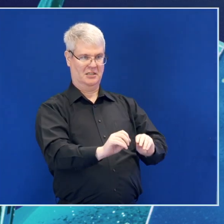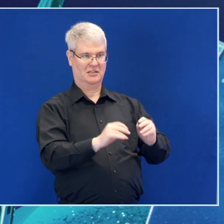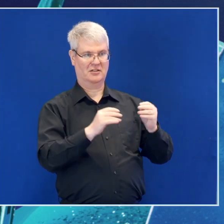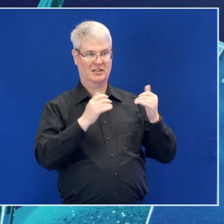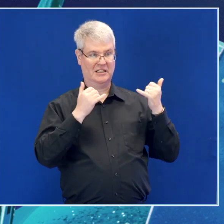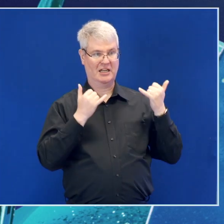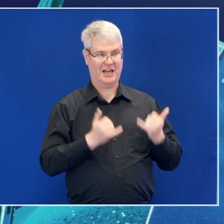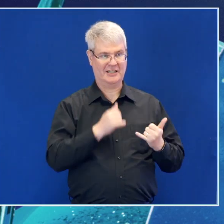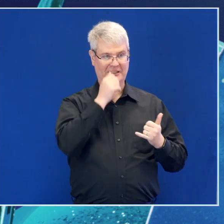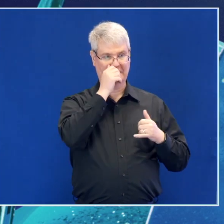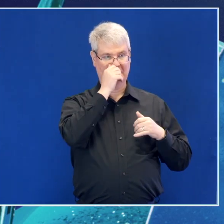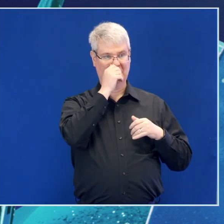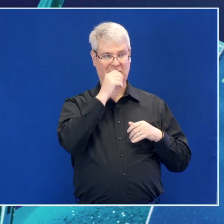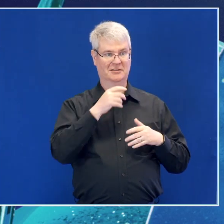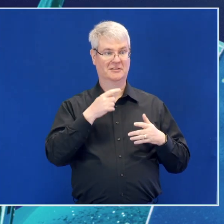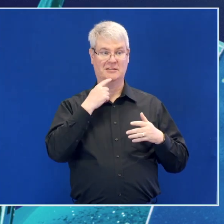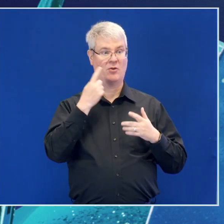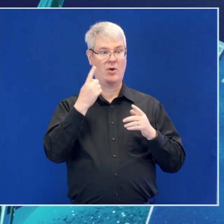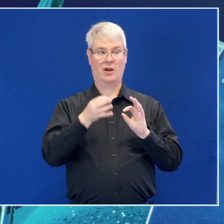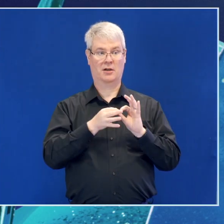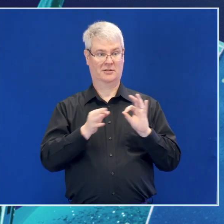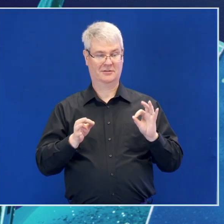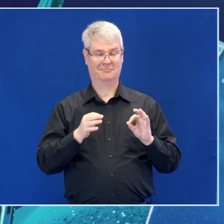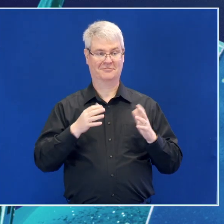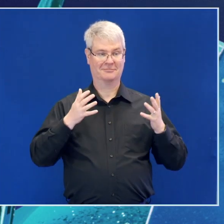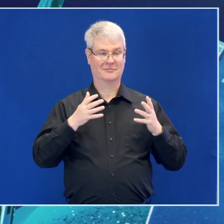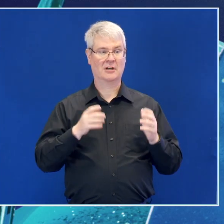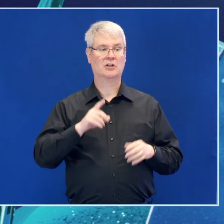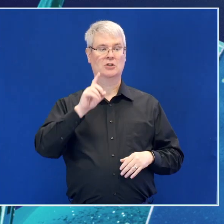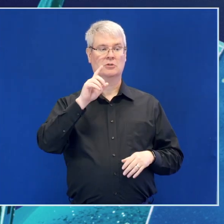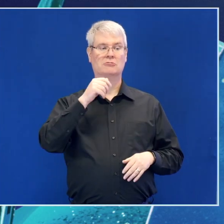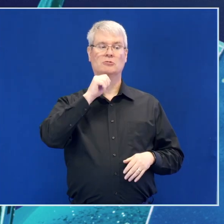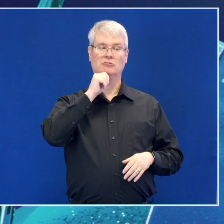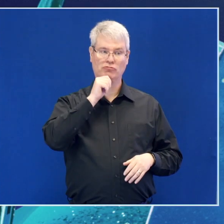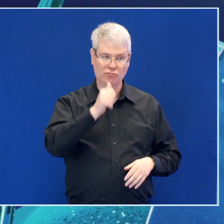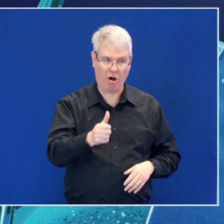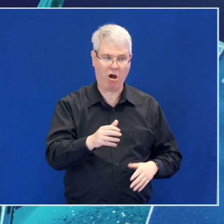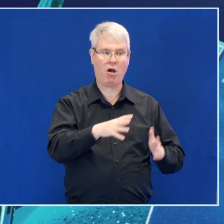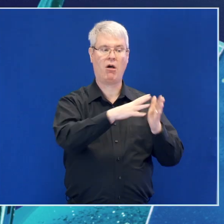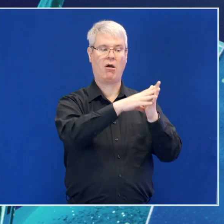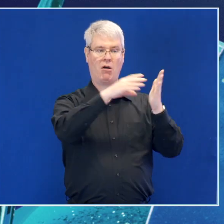Do not reproduce raw notes or chronological minutes.